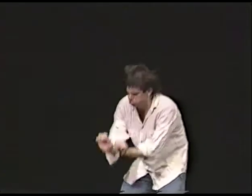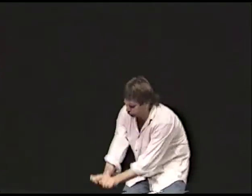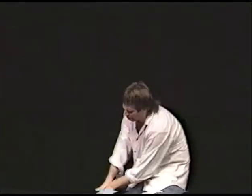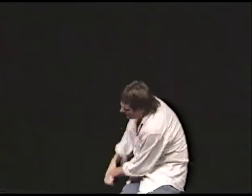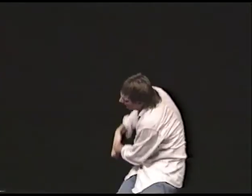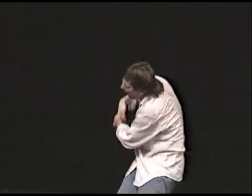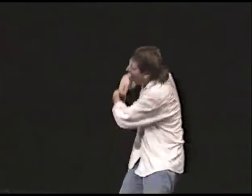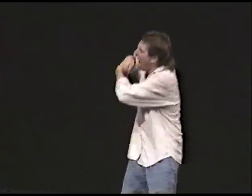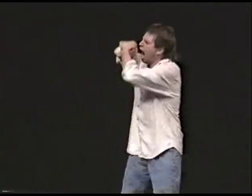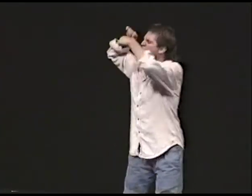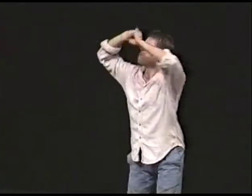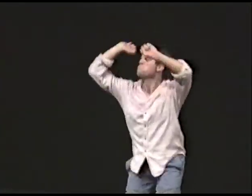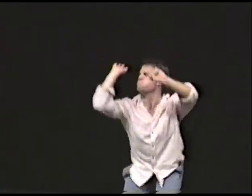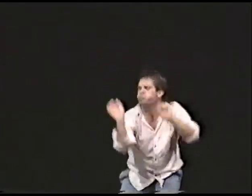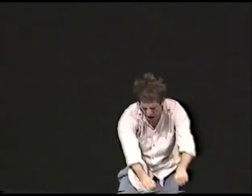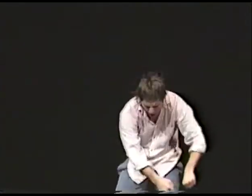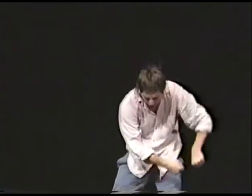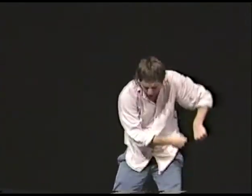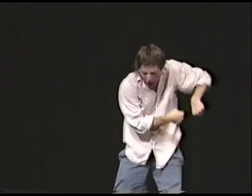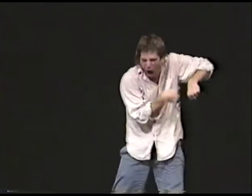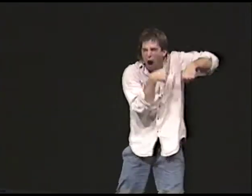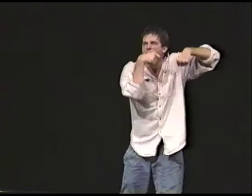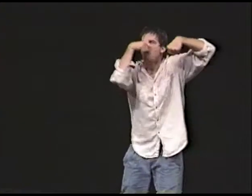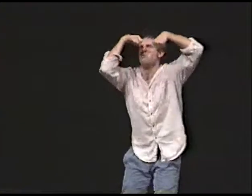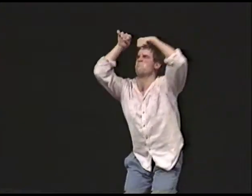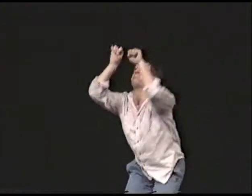[MAKES FRISBEE SOUND]